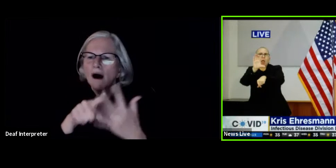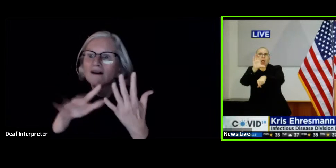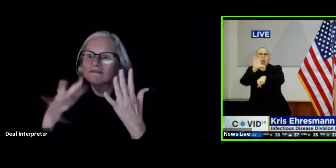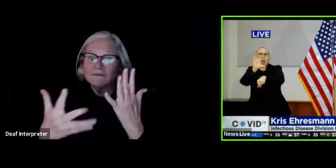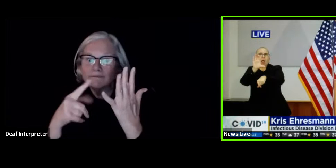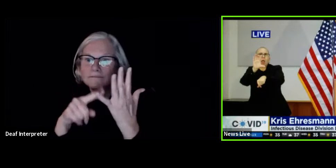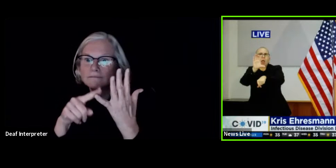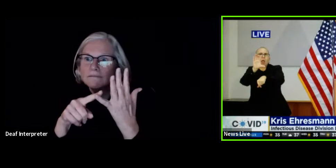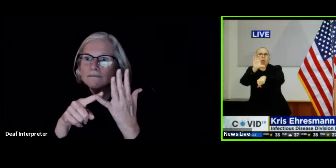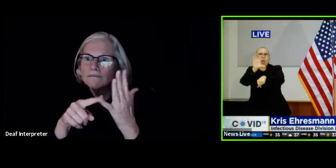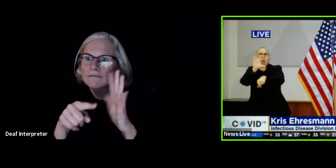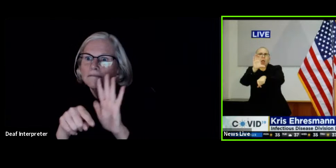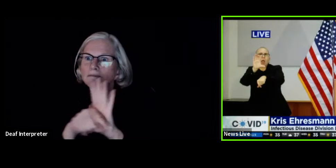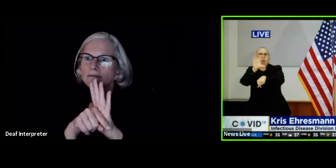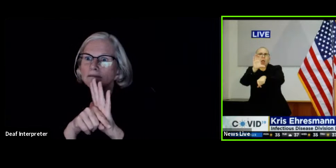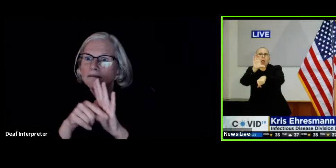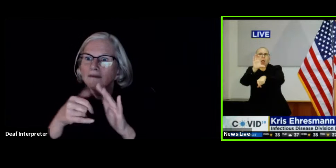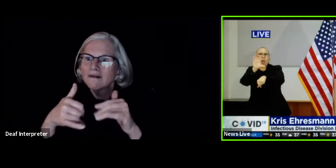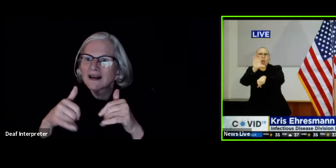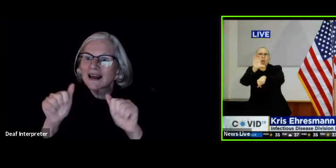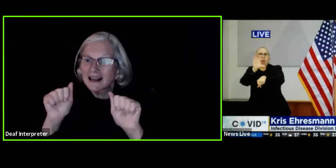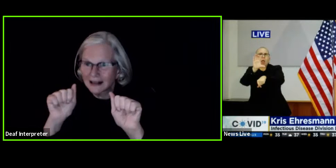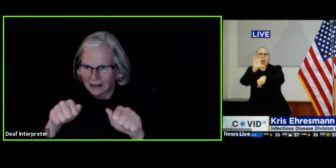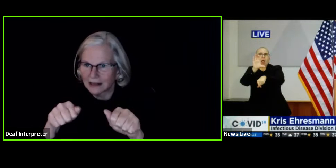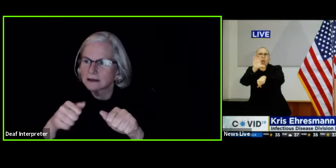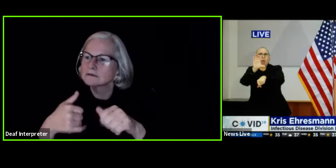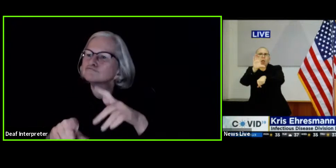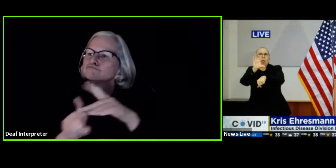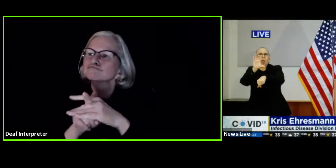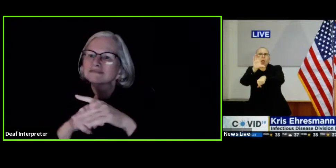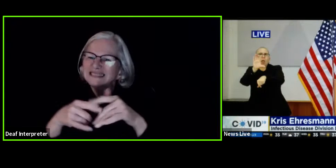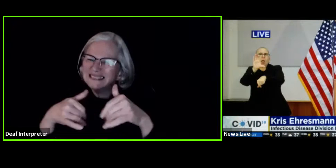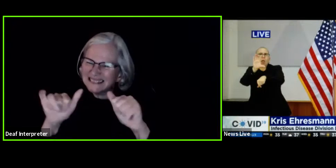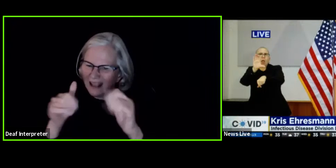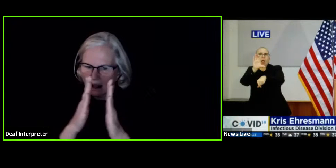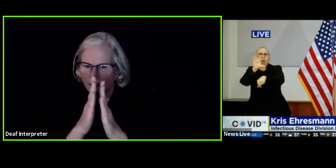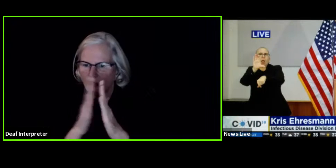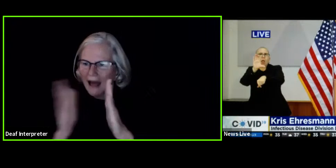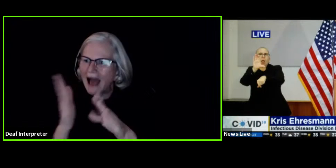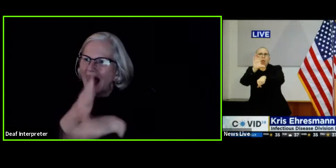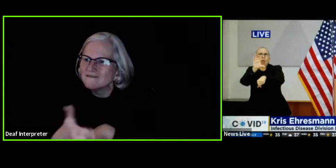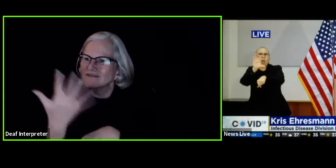THE REST OF THE INCUBATION PERIOD TO POTENTIALLY BECOME POSITIVE AND INFECTIOUS.